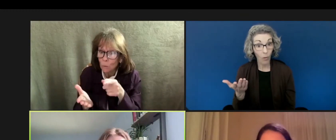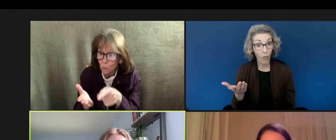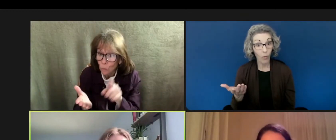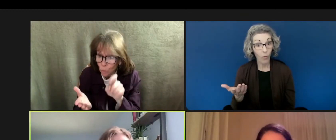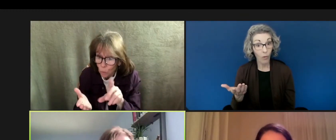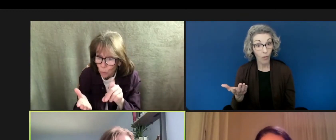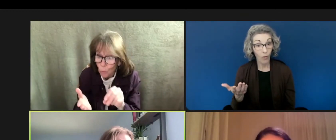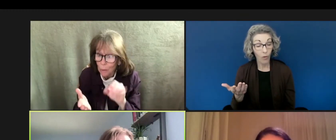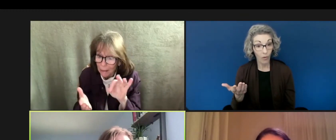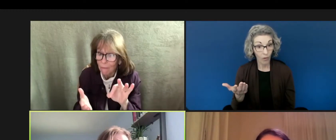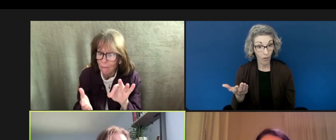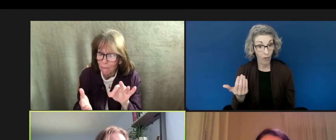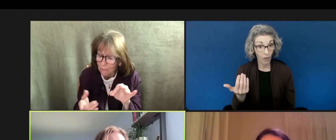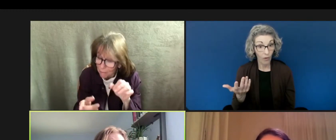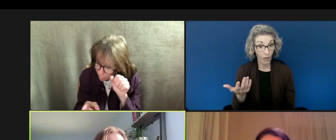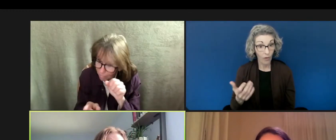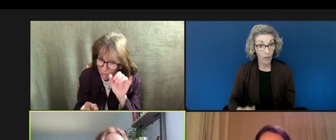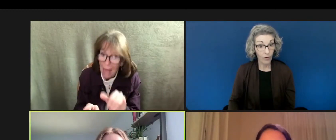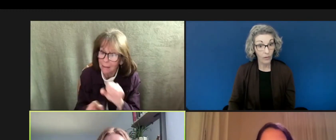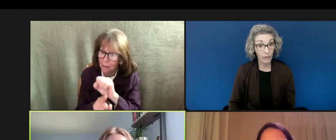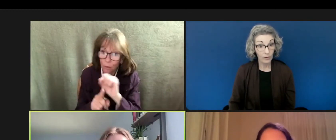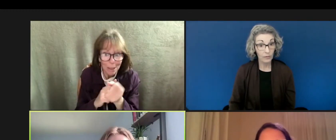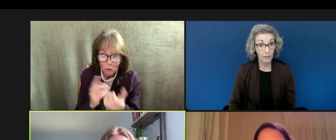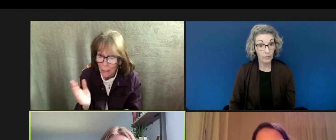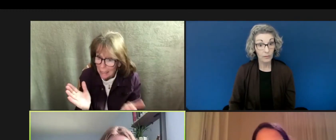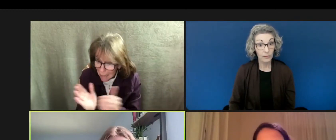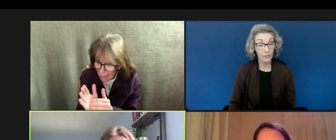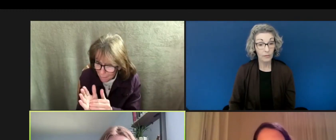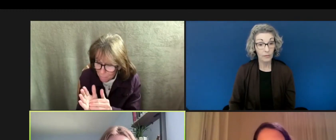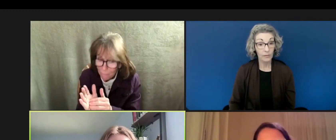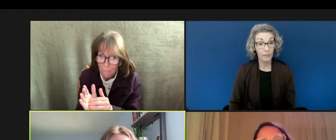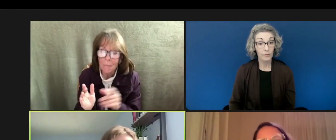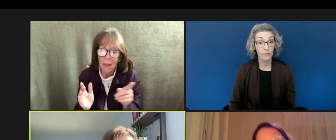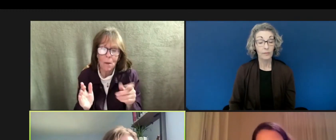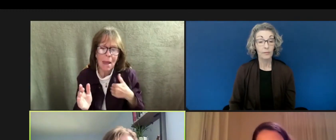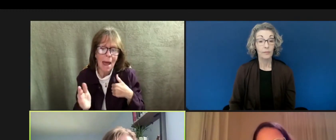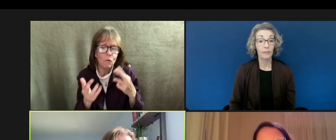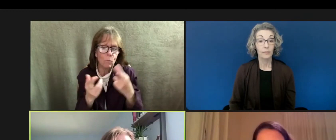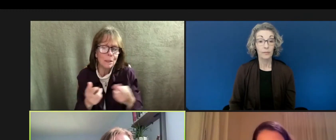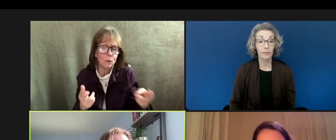And some people are suggesting contacting the Disability Resource Center at your institution.